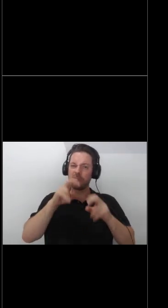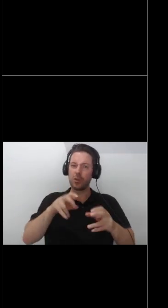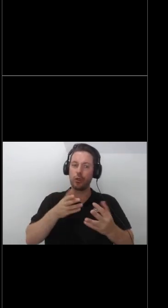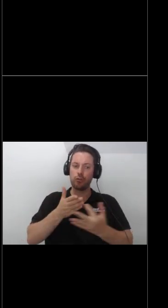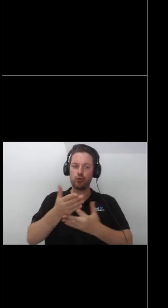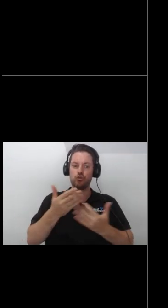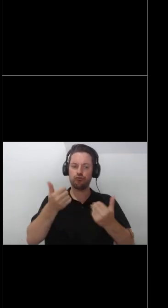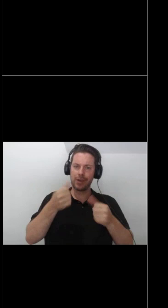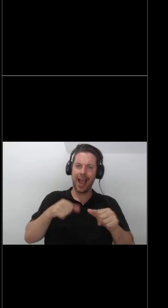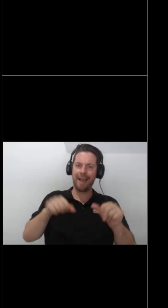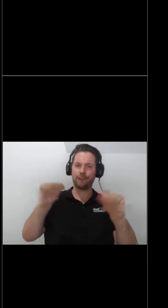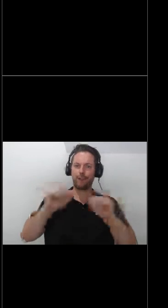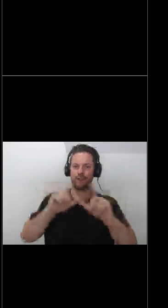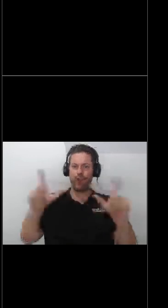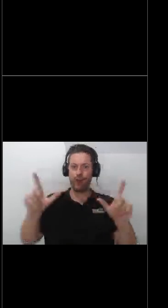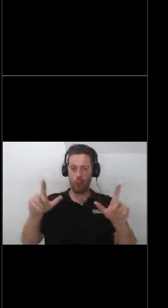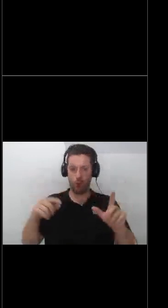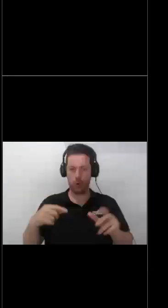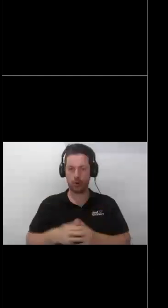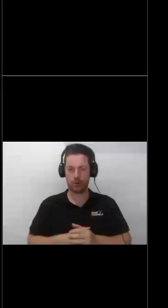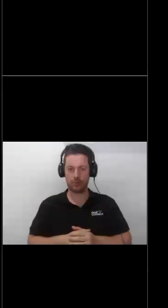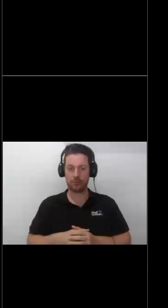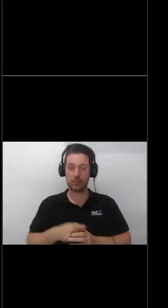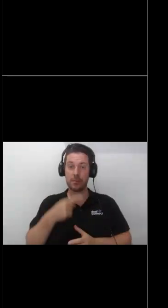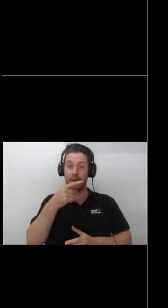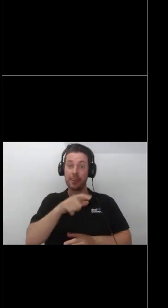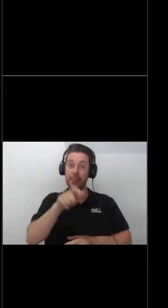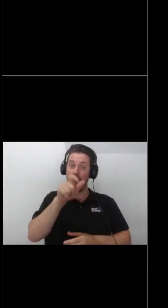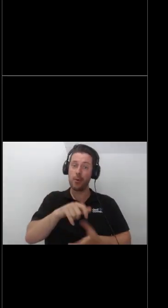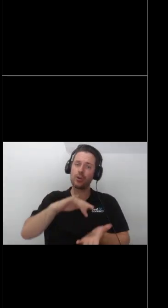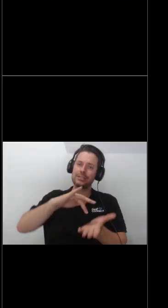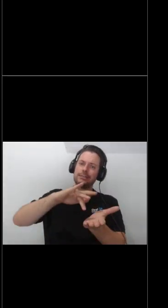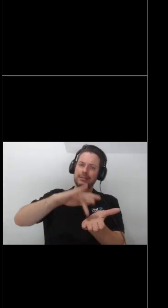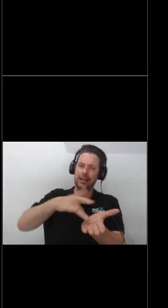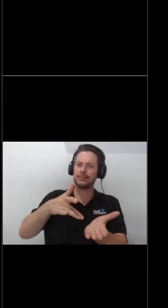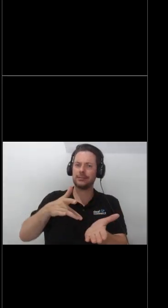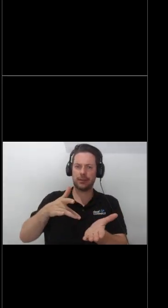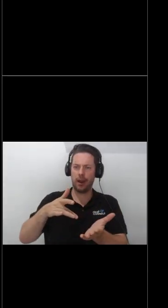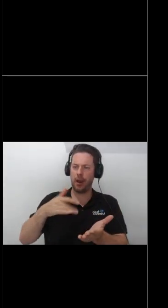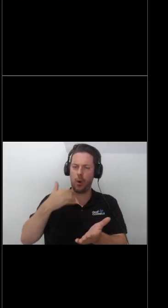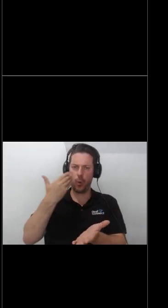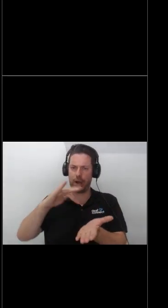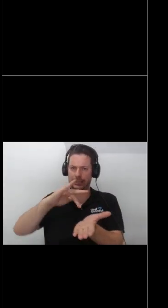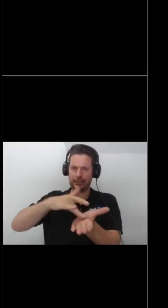of the proceedings at the center of any decision making, and it's supported